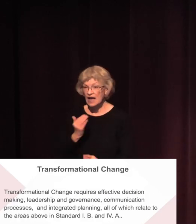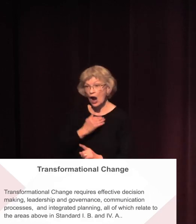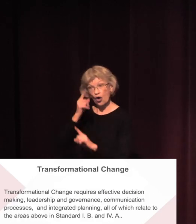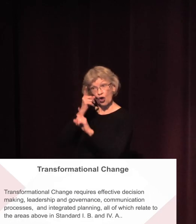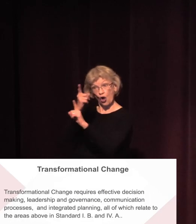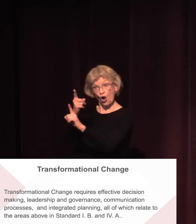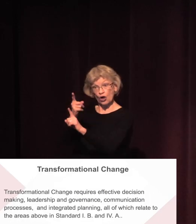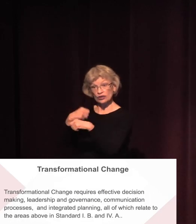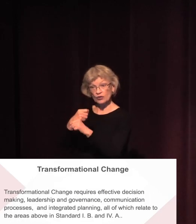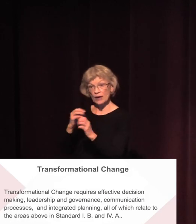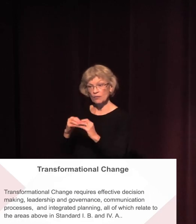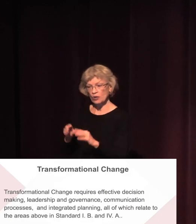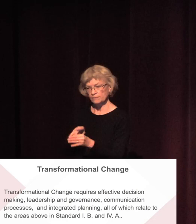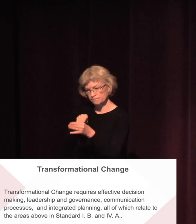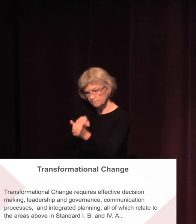the experience of students.